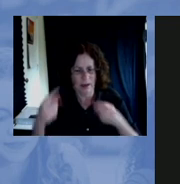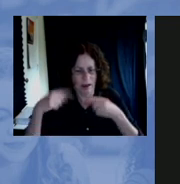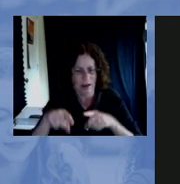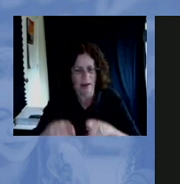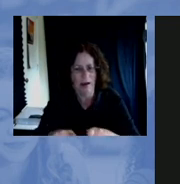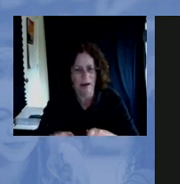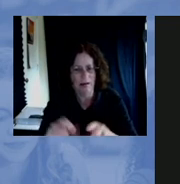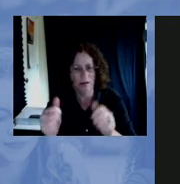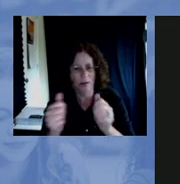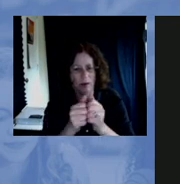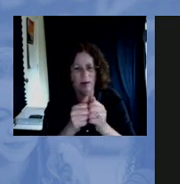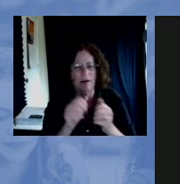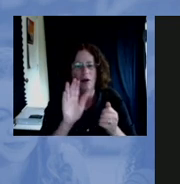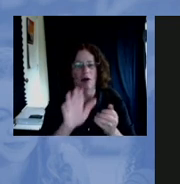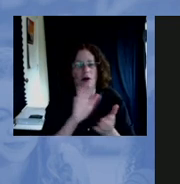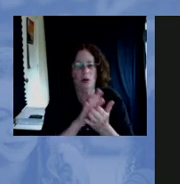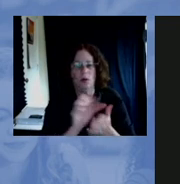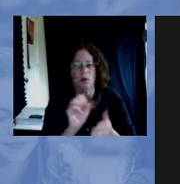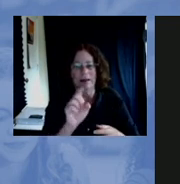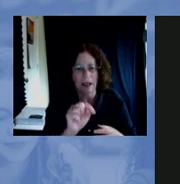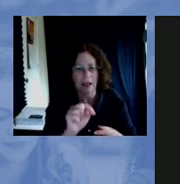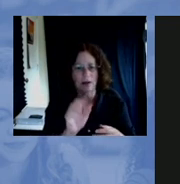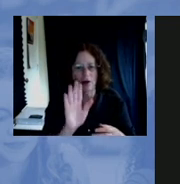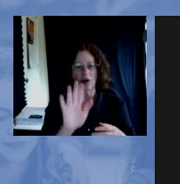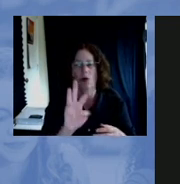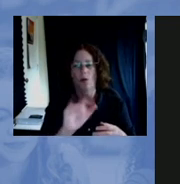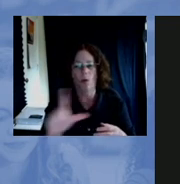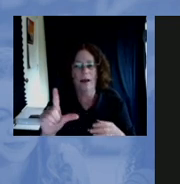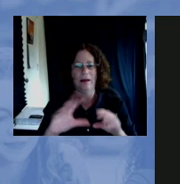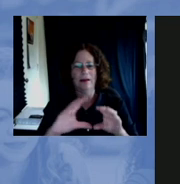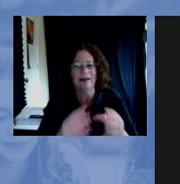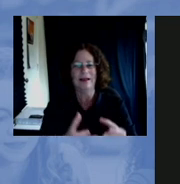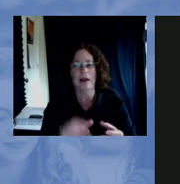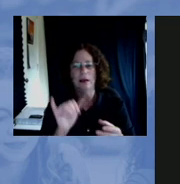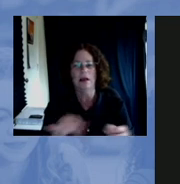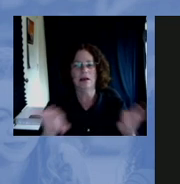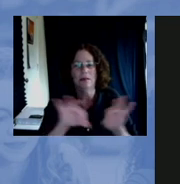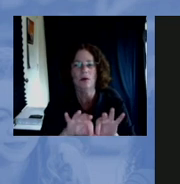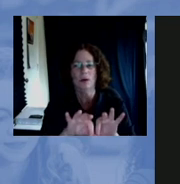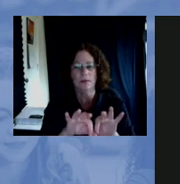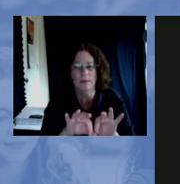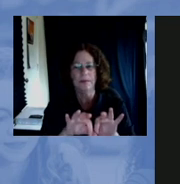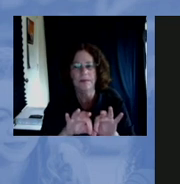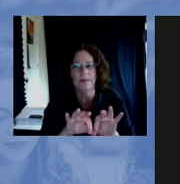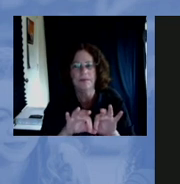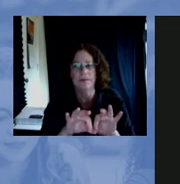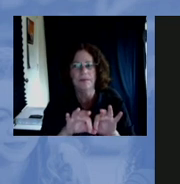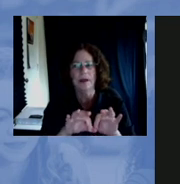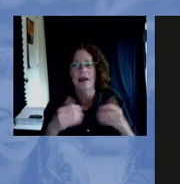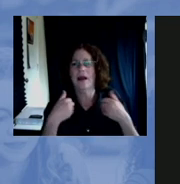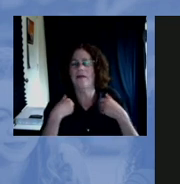SKILL SET AND YOUR WILL SET IS IMPORTANT. HAVING TERRIFICALLY COURAGEOUS PEOPLE AROUND